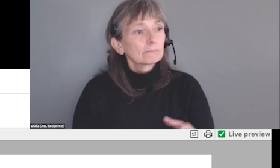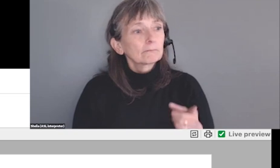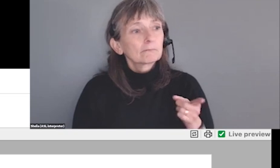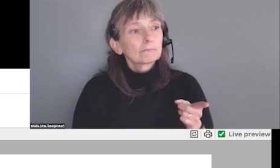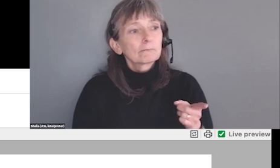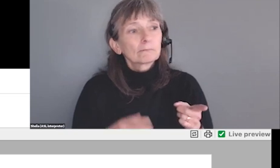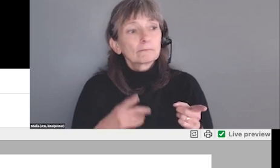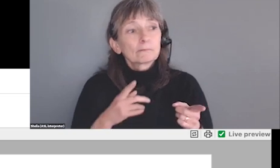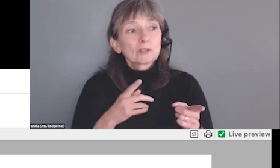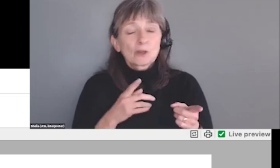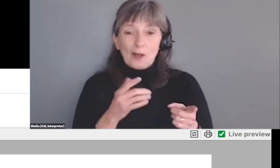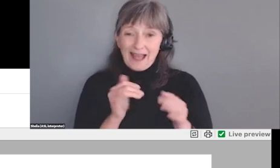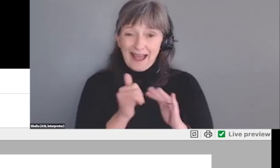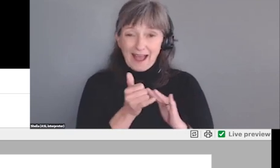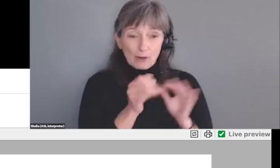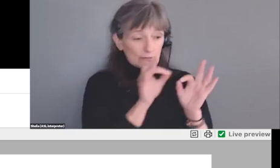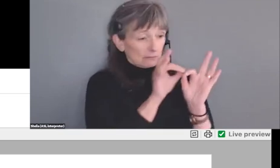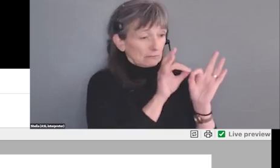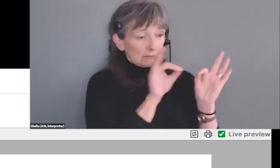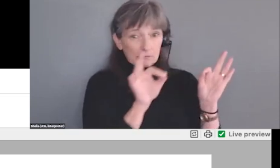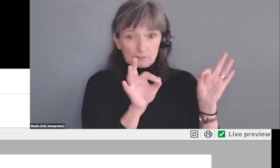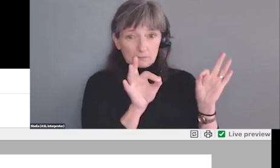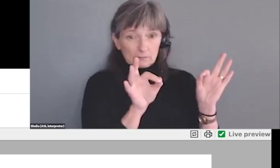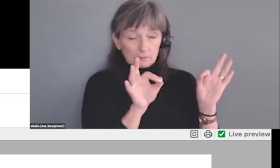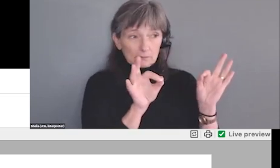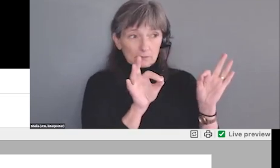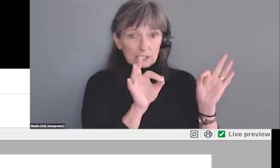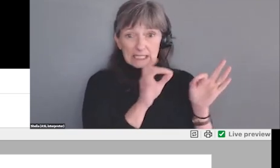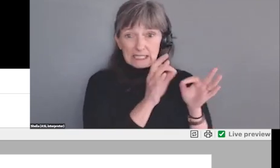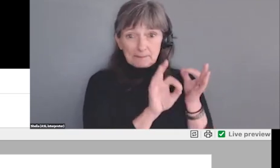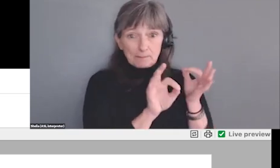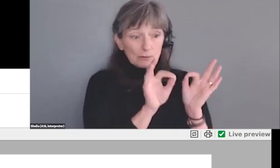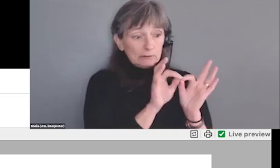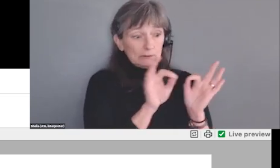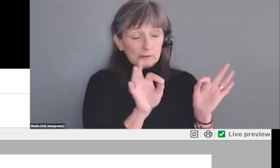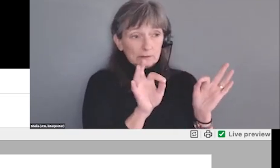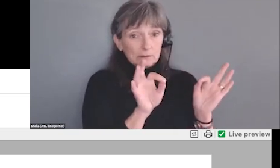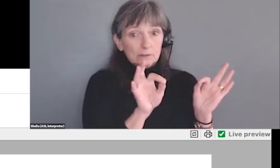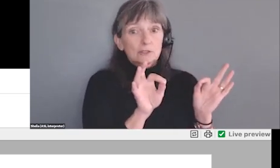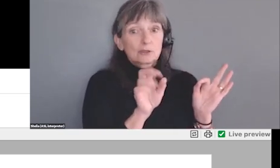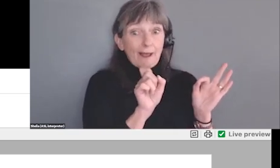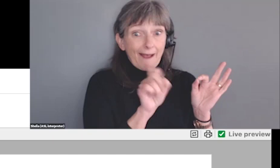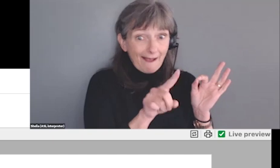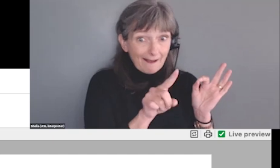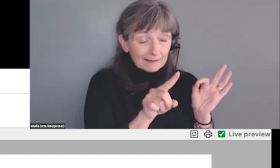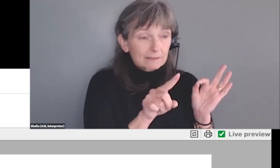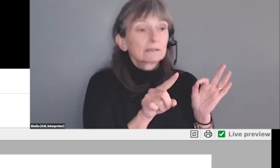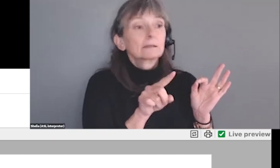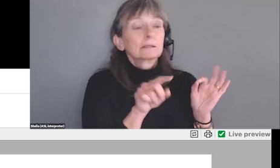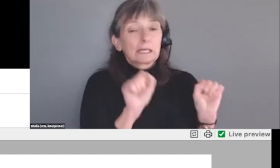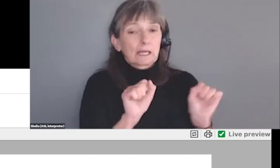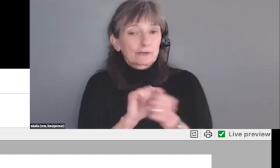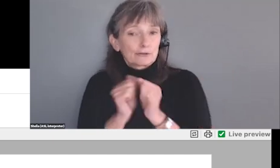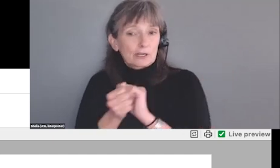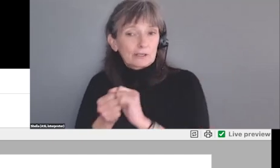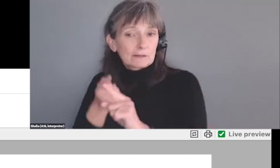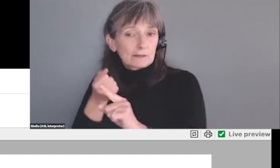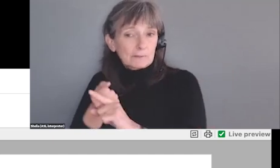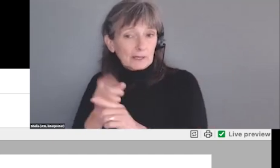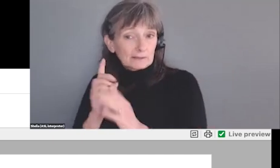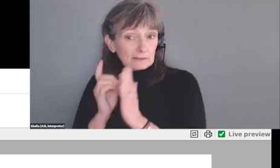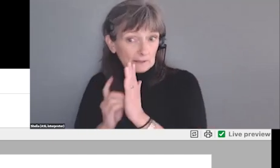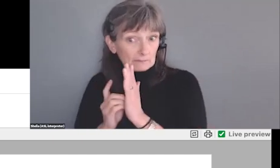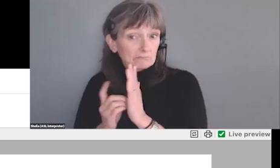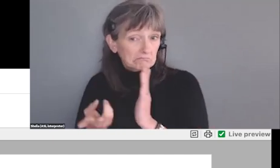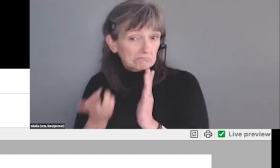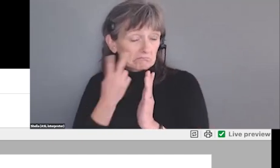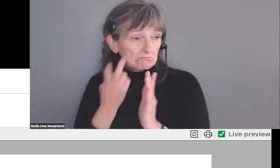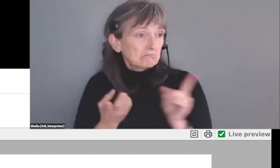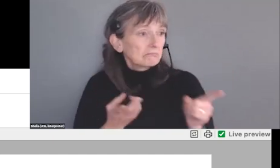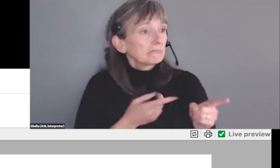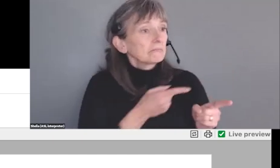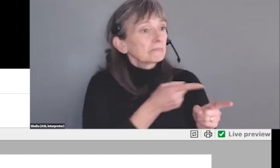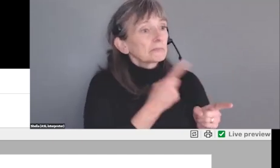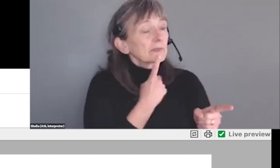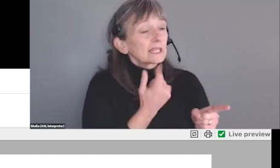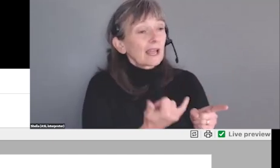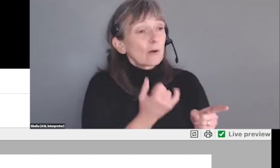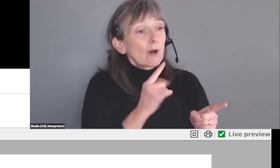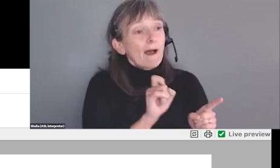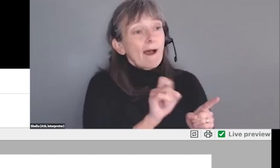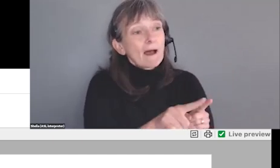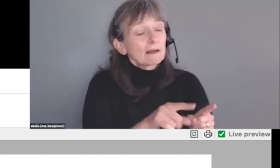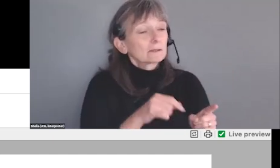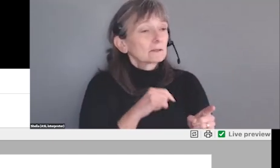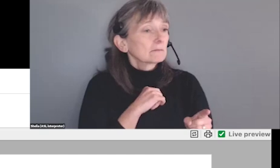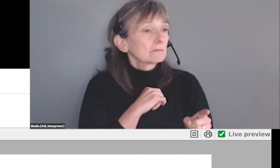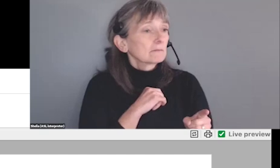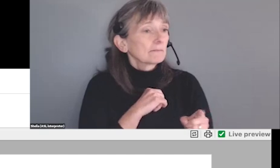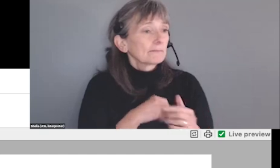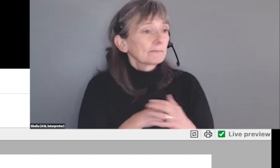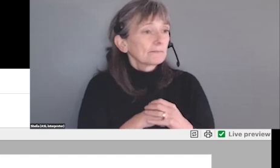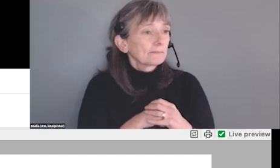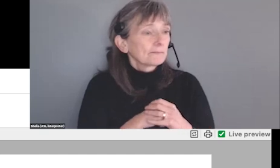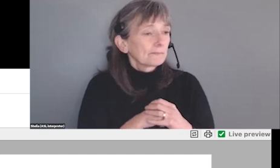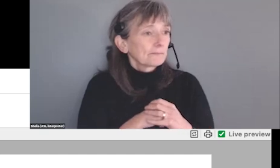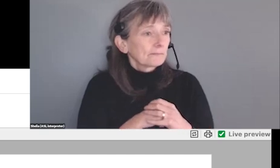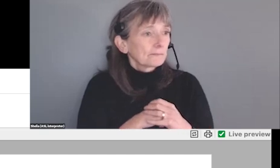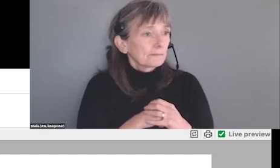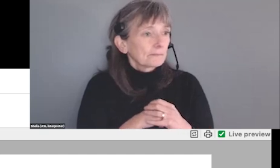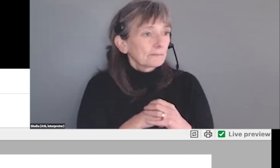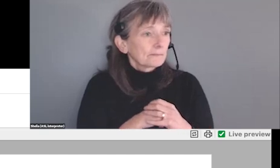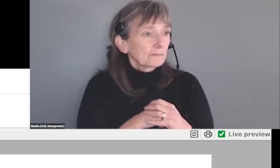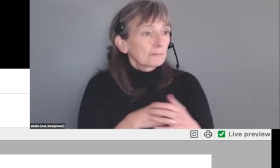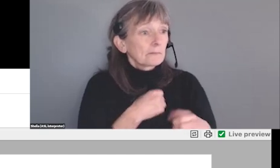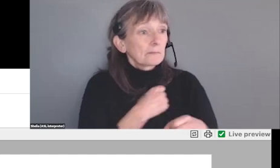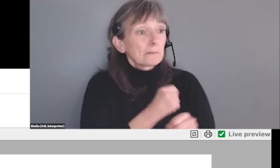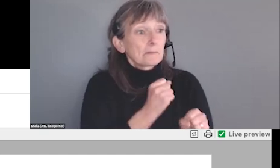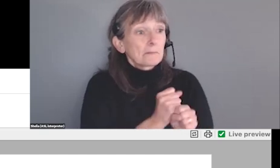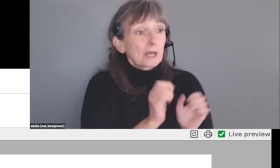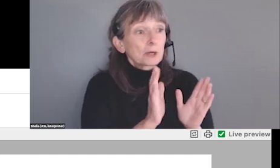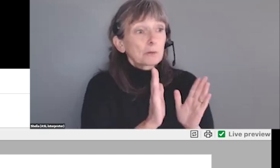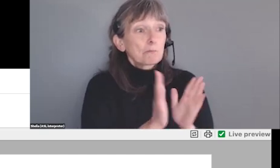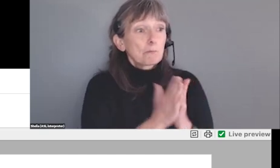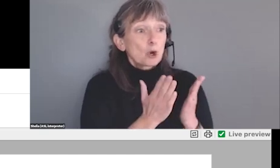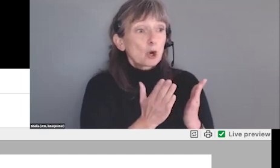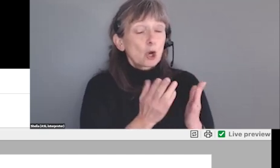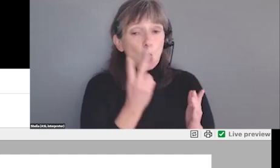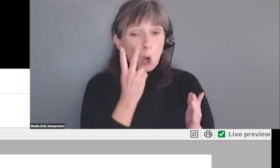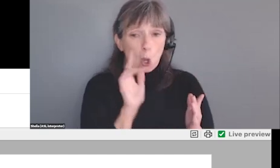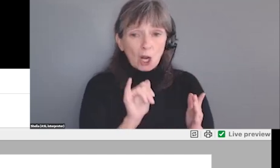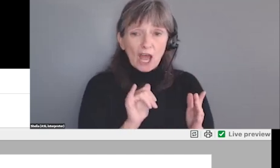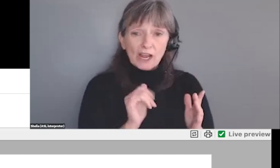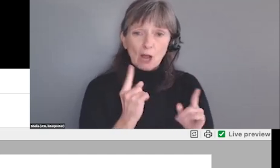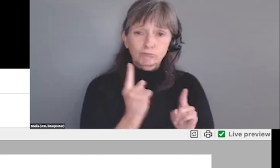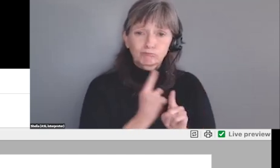the design of a book. So, I'm going to say, "Make this book look like a classic novel."